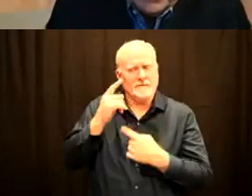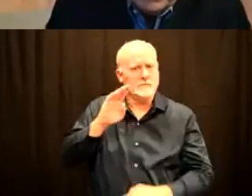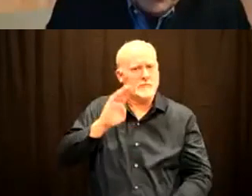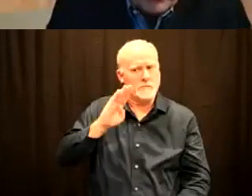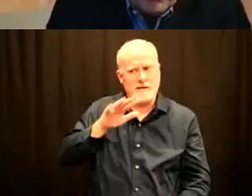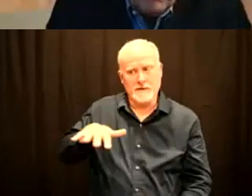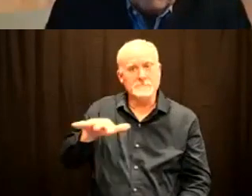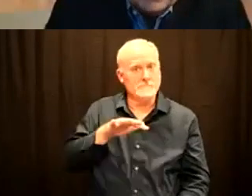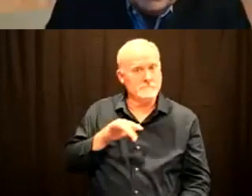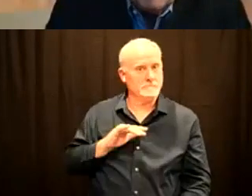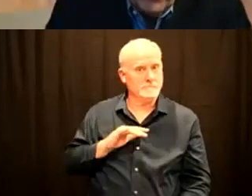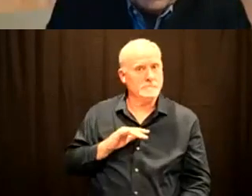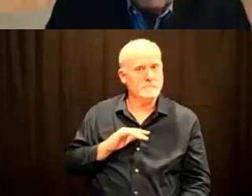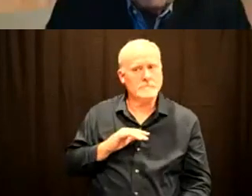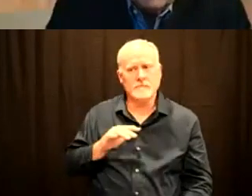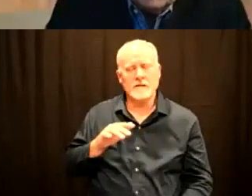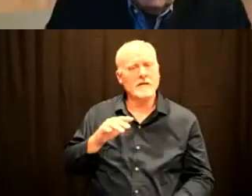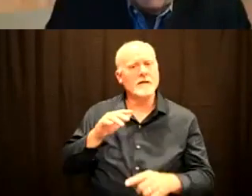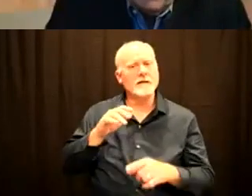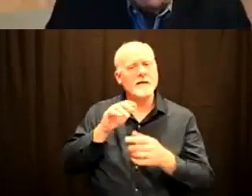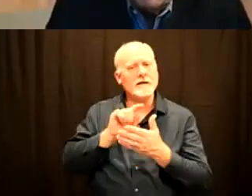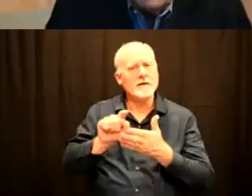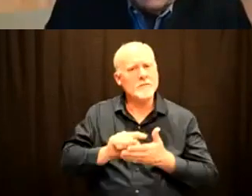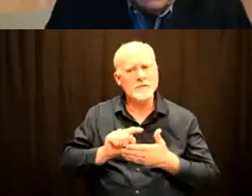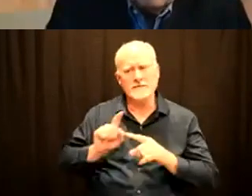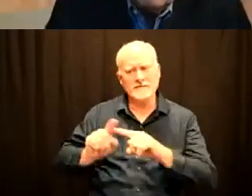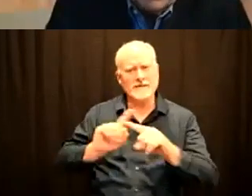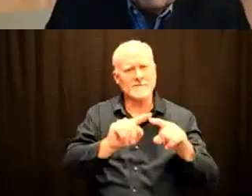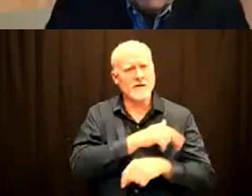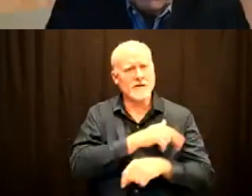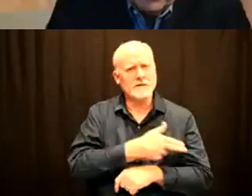we have a call every week with all the hospital ceos to make sure that we are